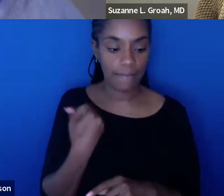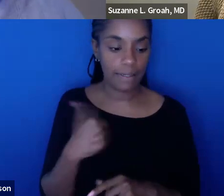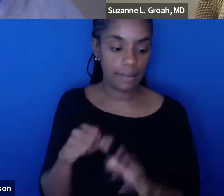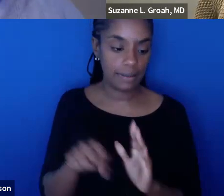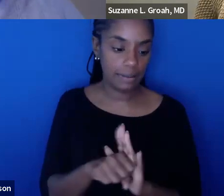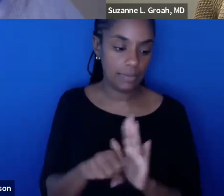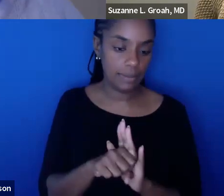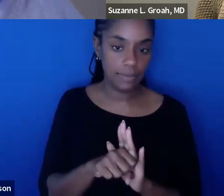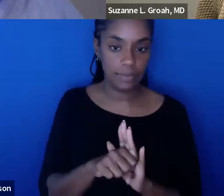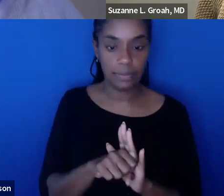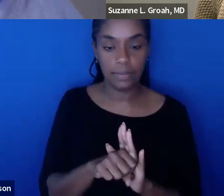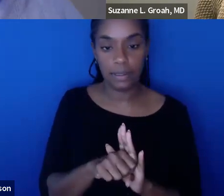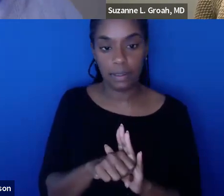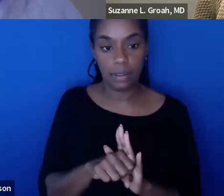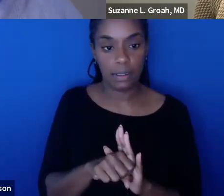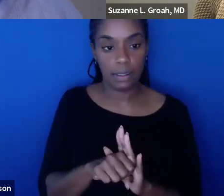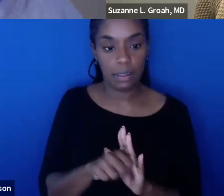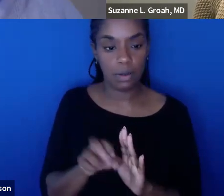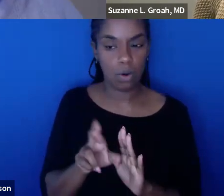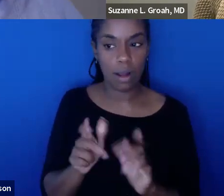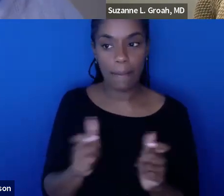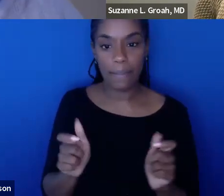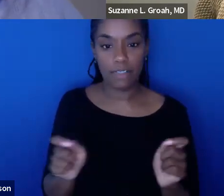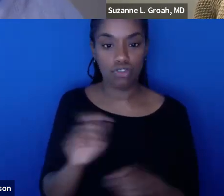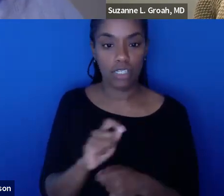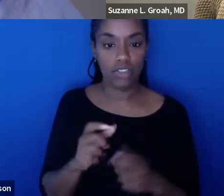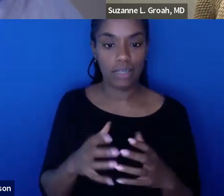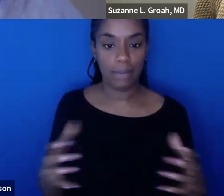or a big change in inflammation. Okay.